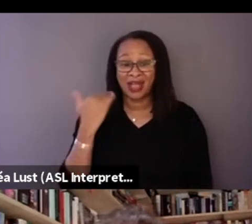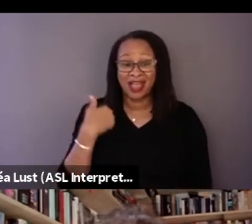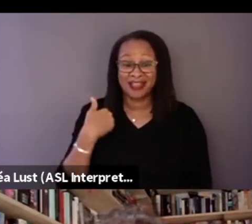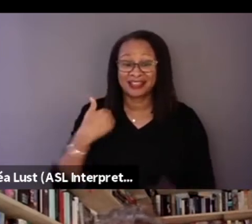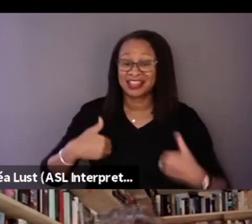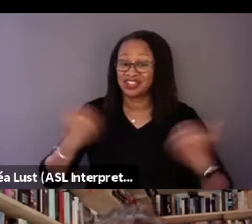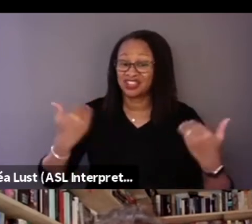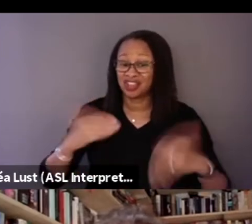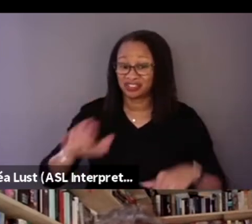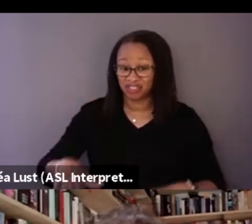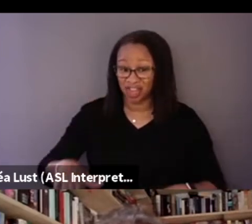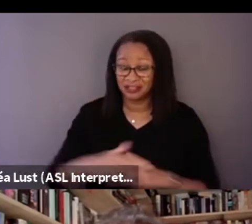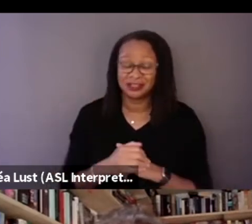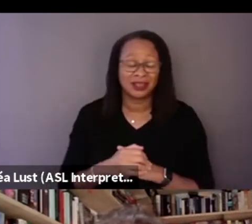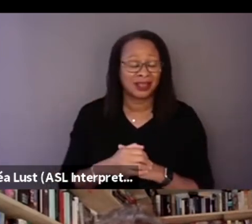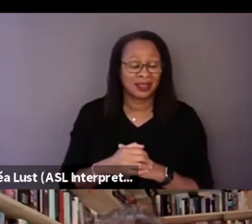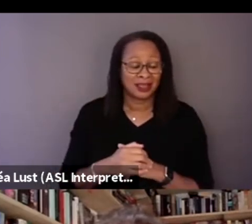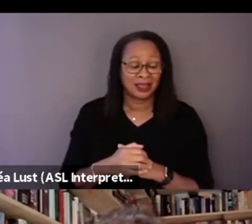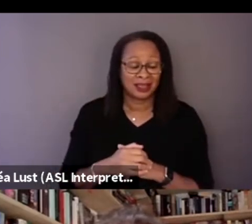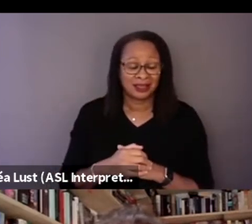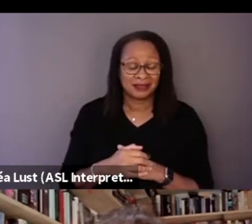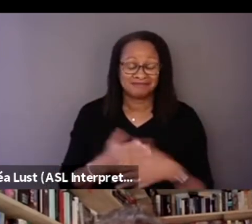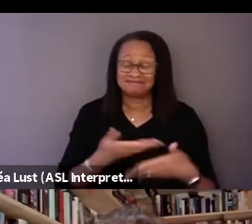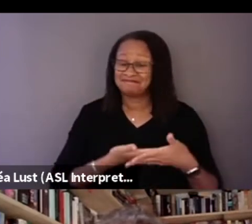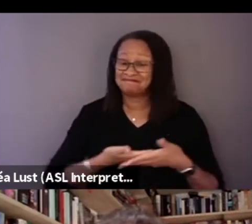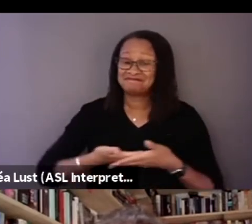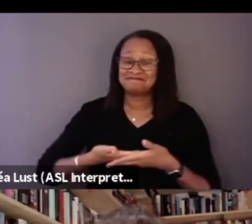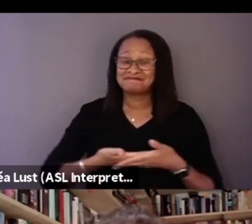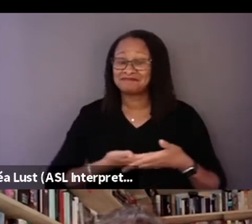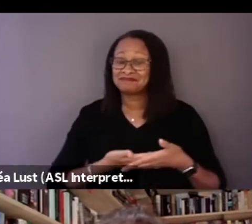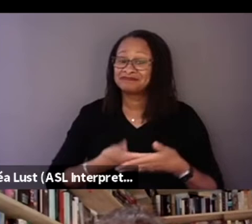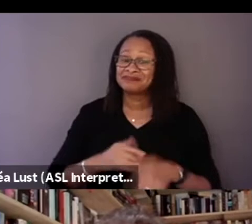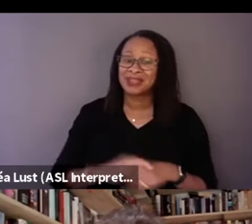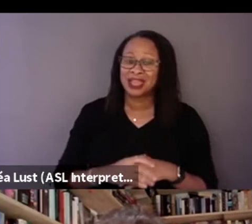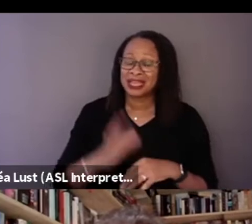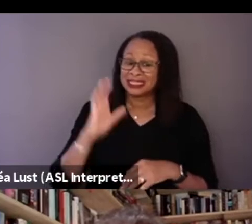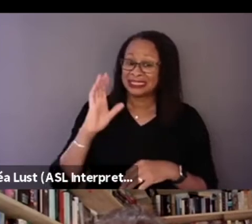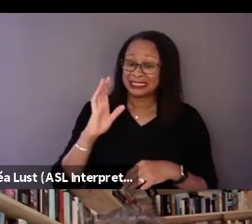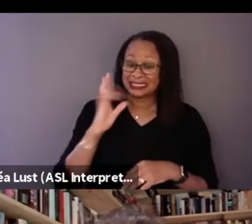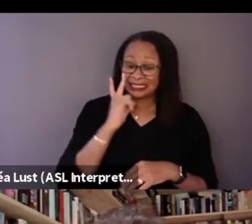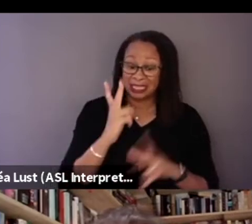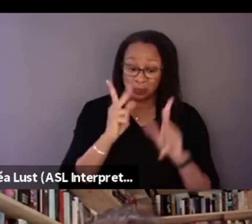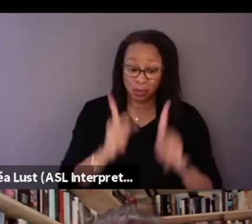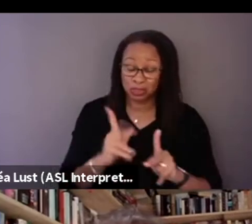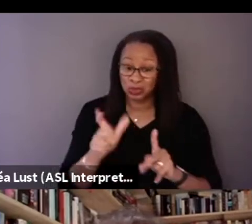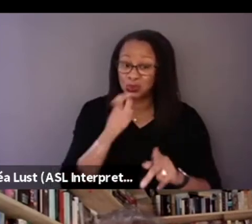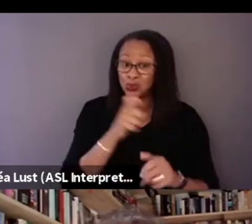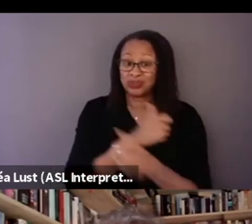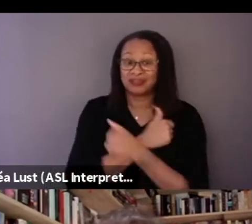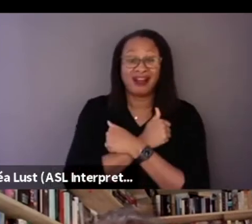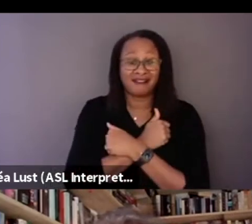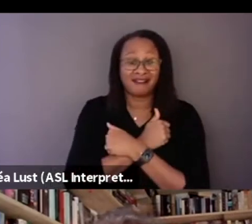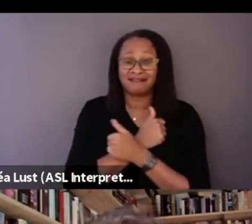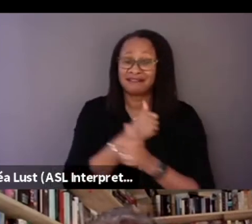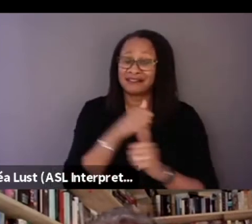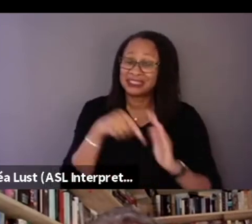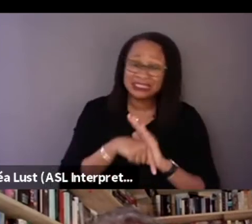having a young child, seeing someone you love deeply go through what Ady